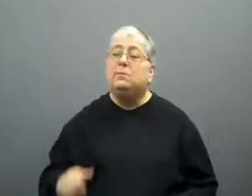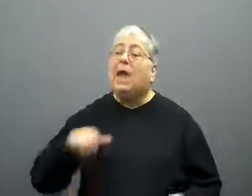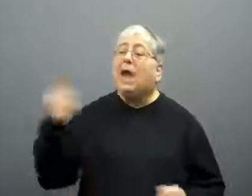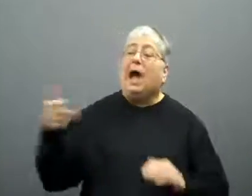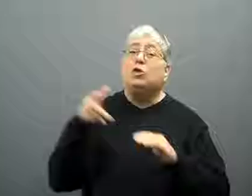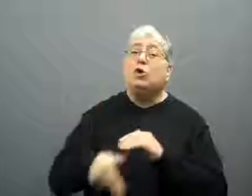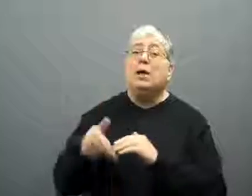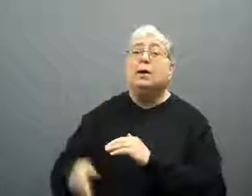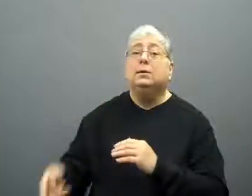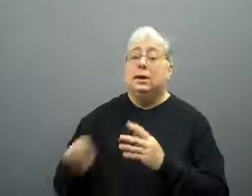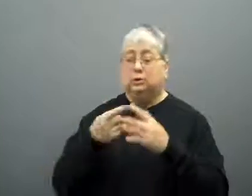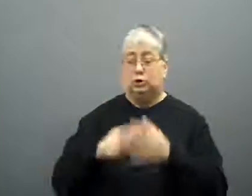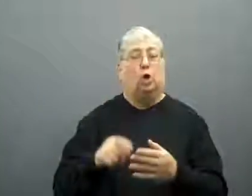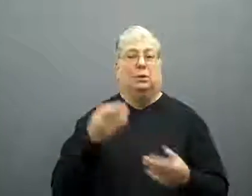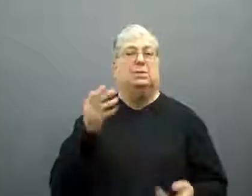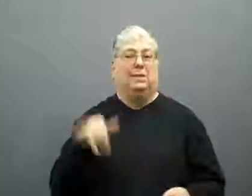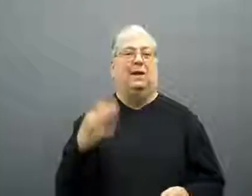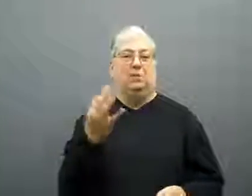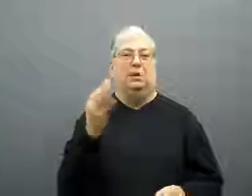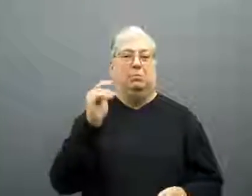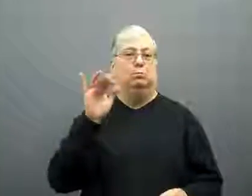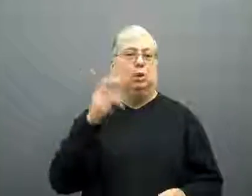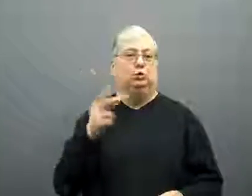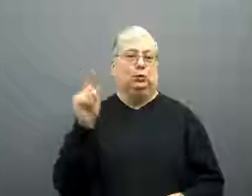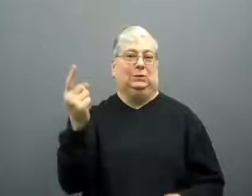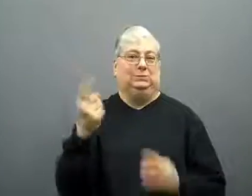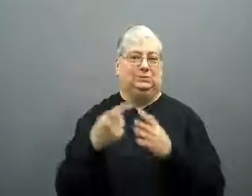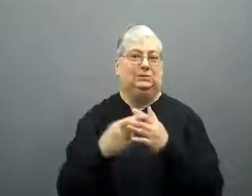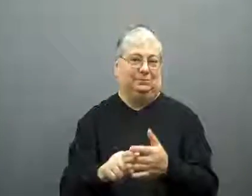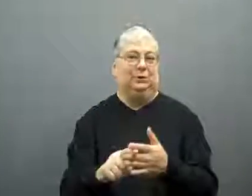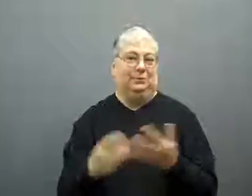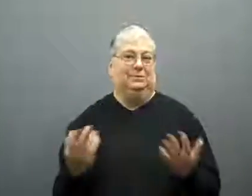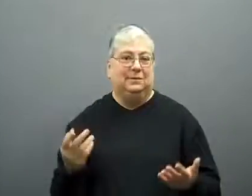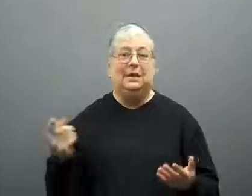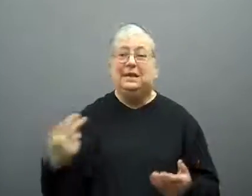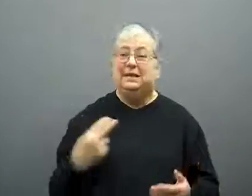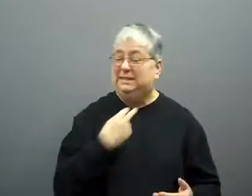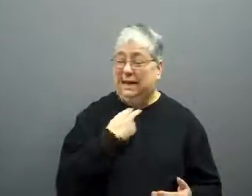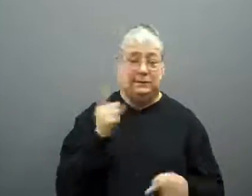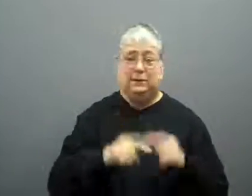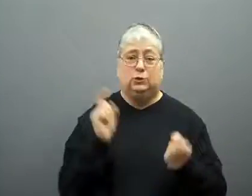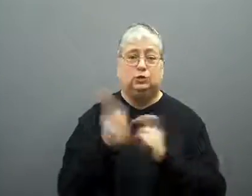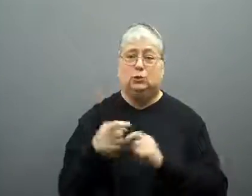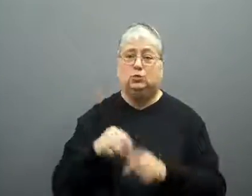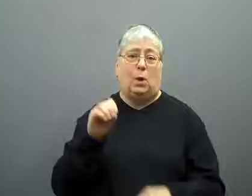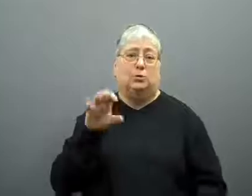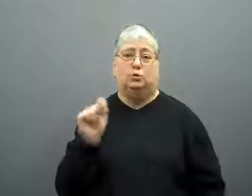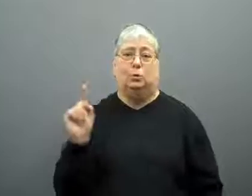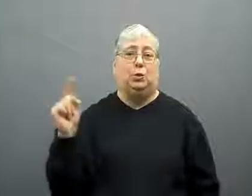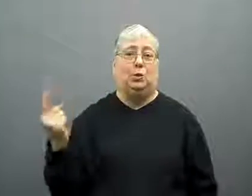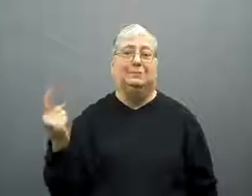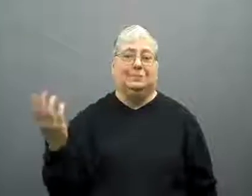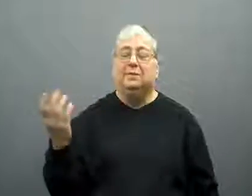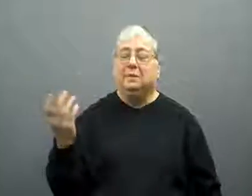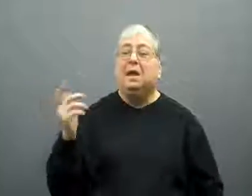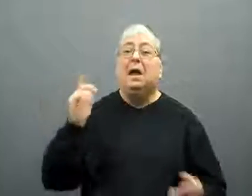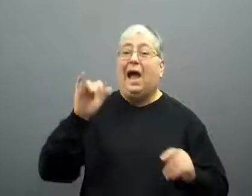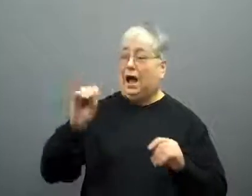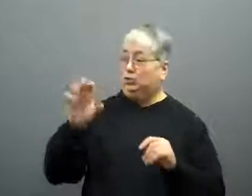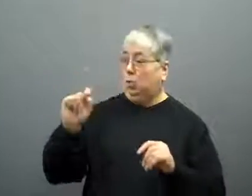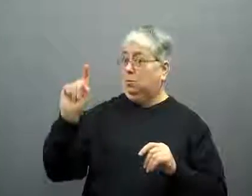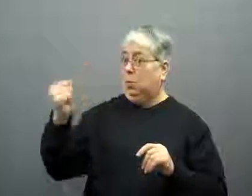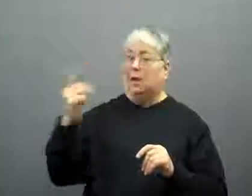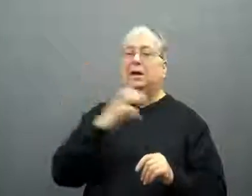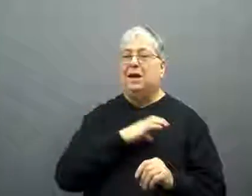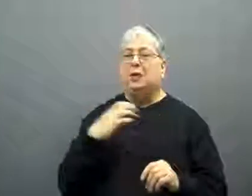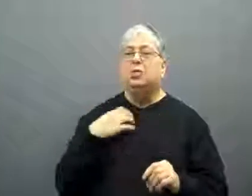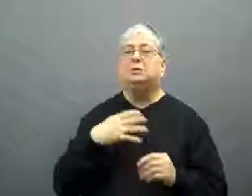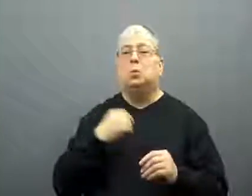Other cuts went into effect on March 1, and can't be changed until October1.